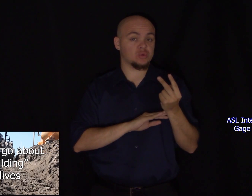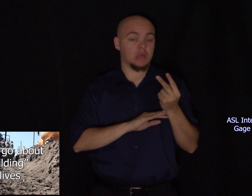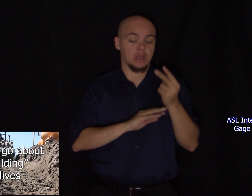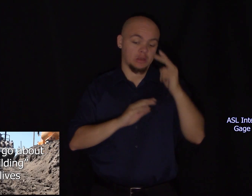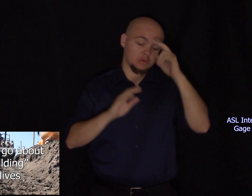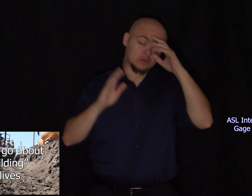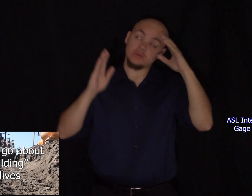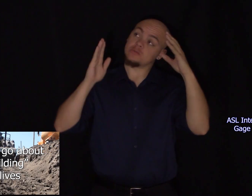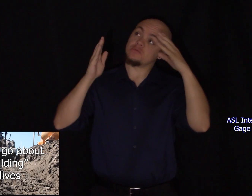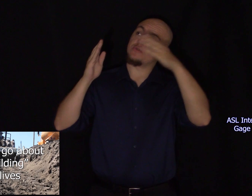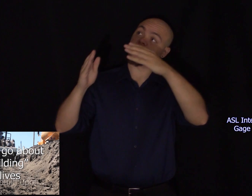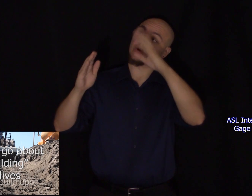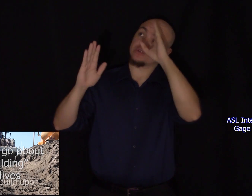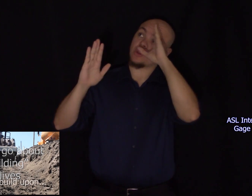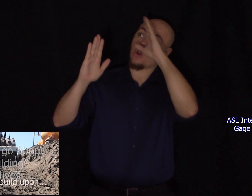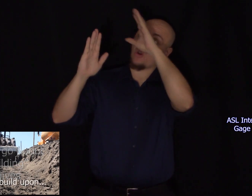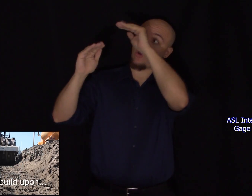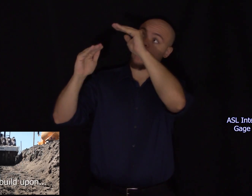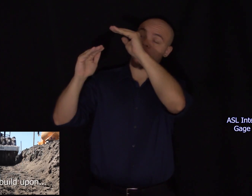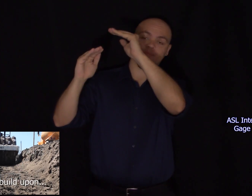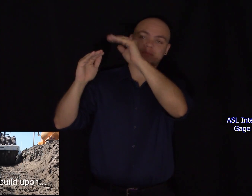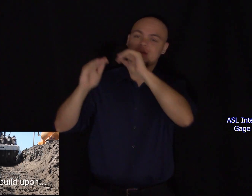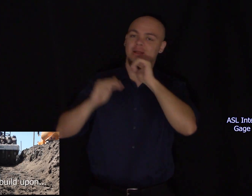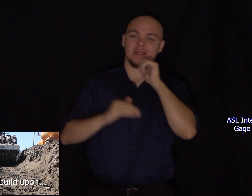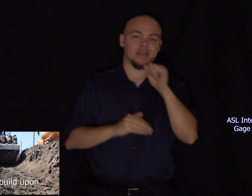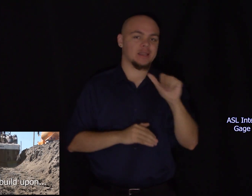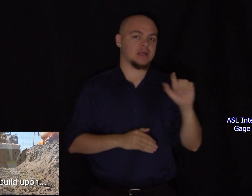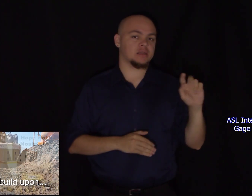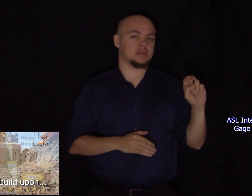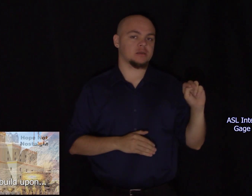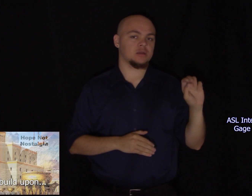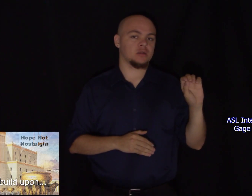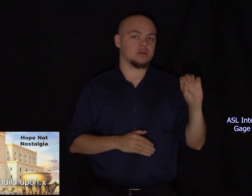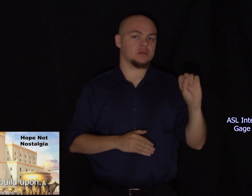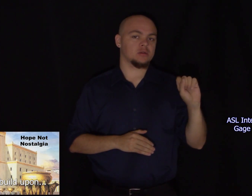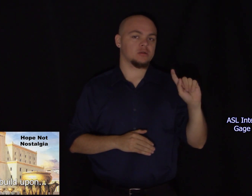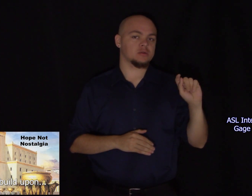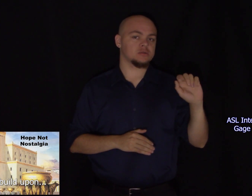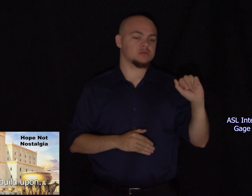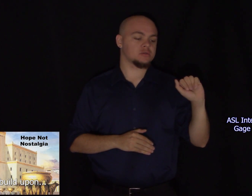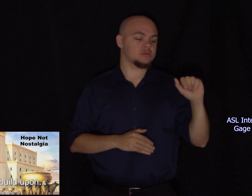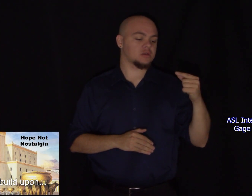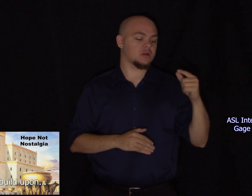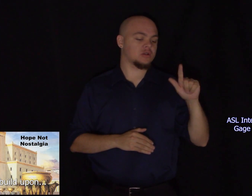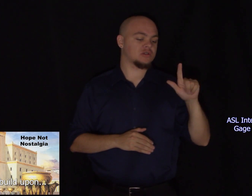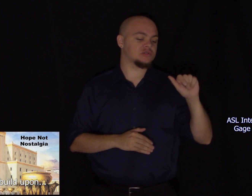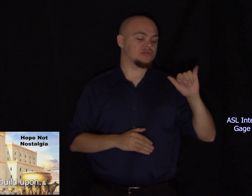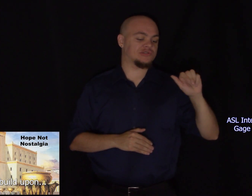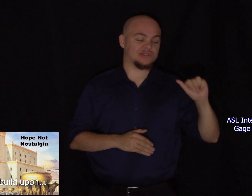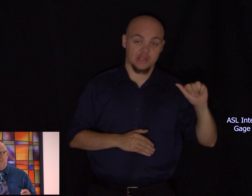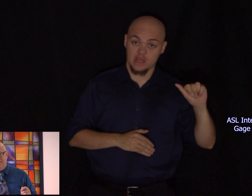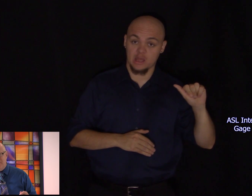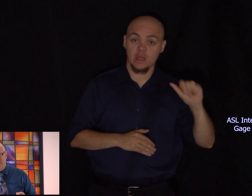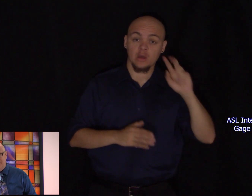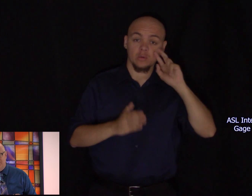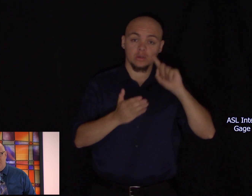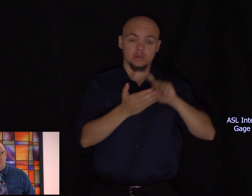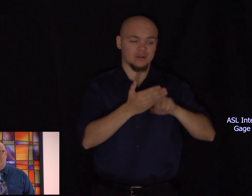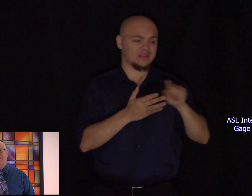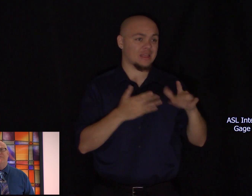chapter 2 is that we need to build upon hope and not nostalgia if we build upon nostalgia we will